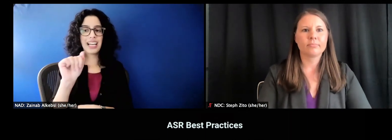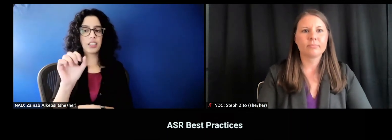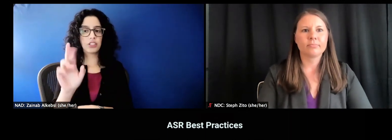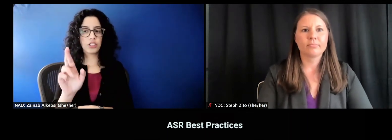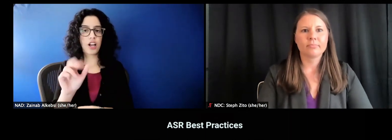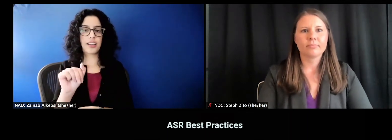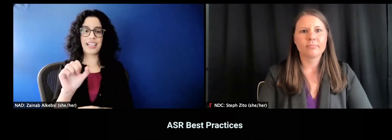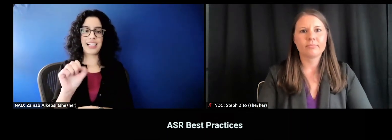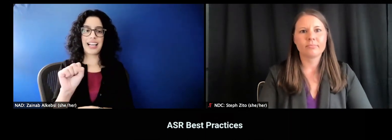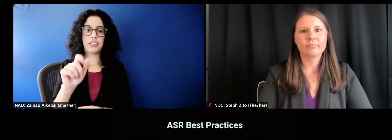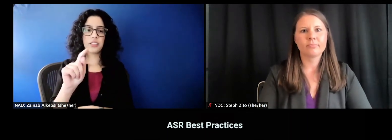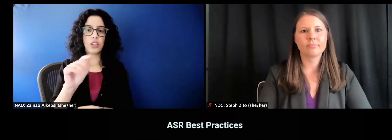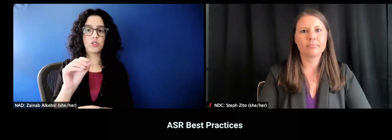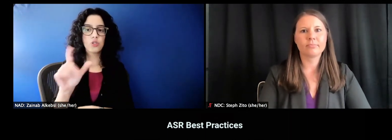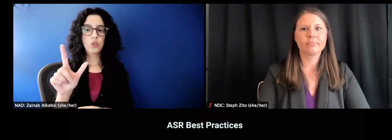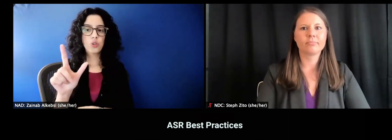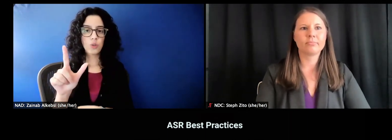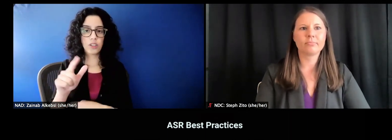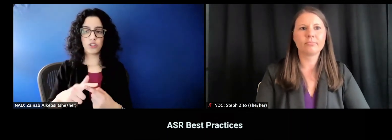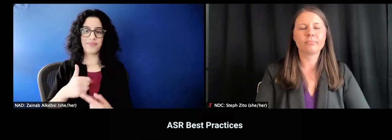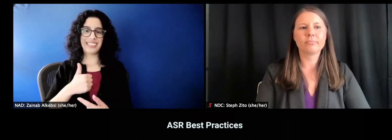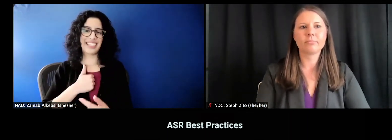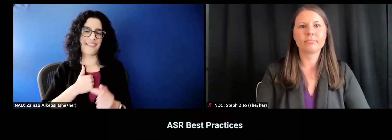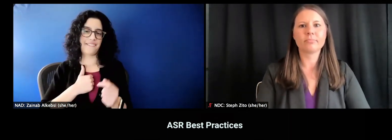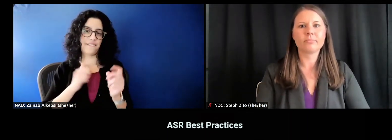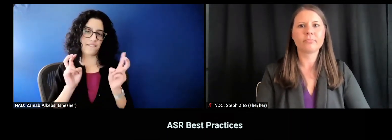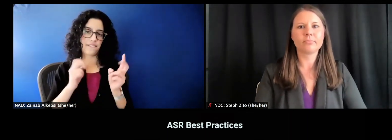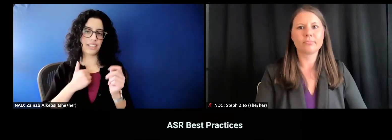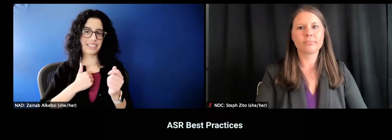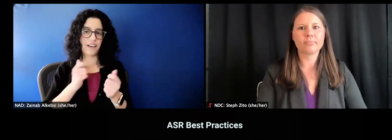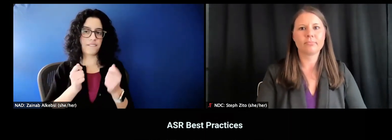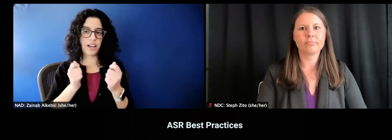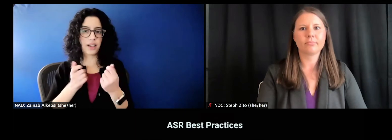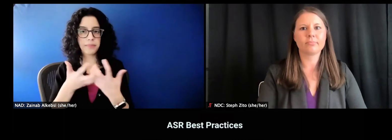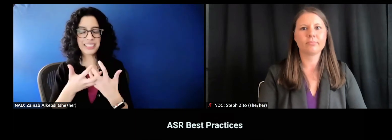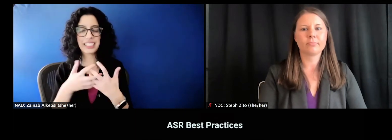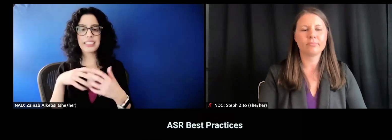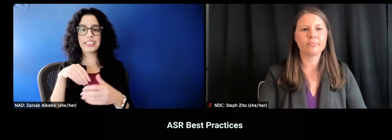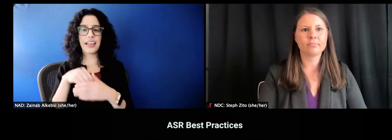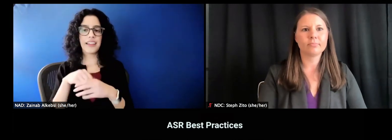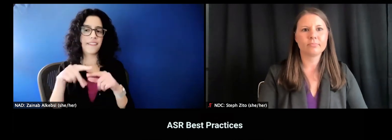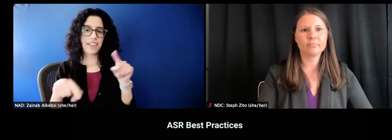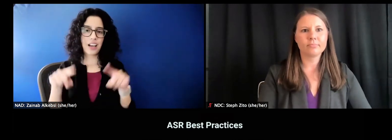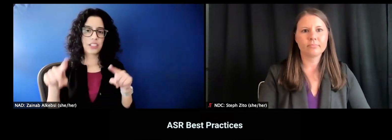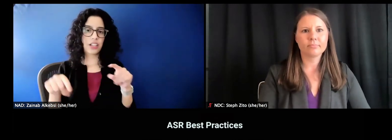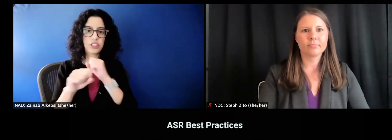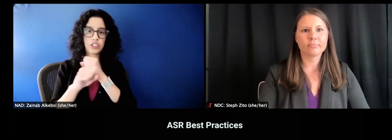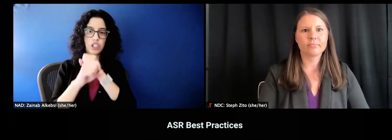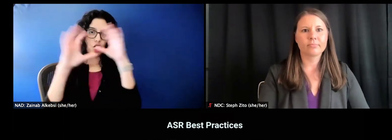as a tool to self-accommodate in various scenarios